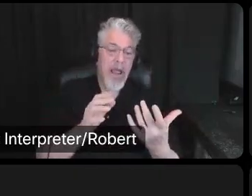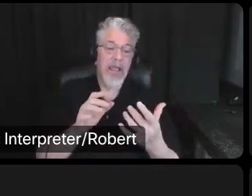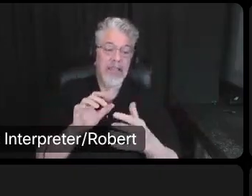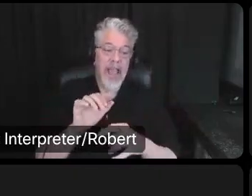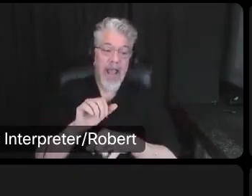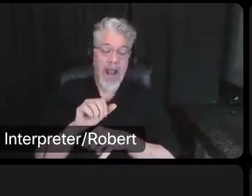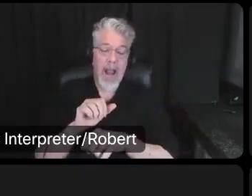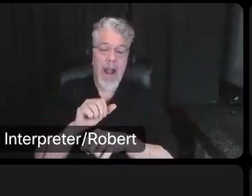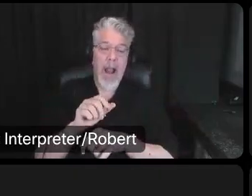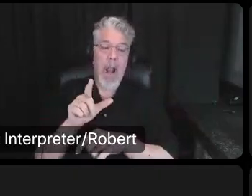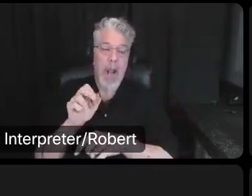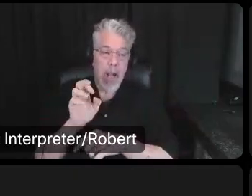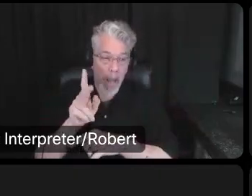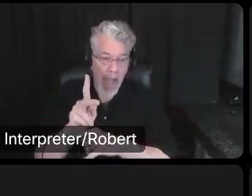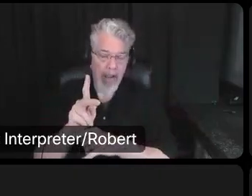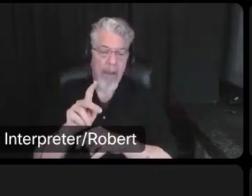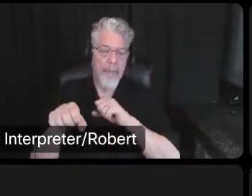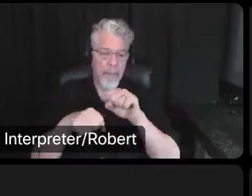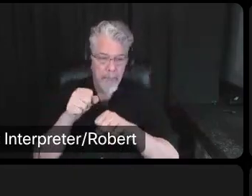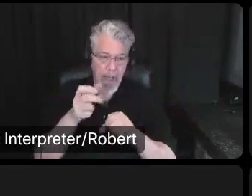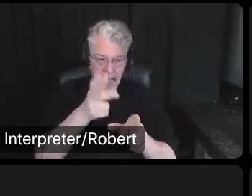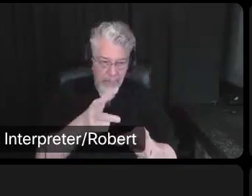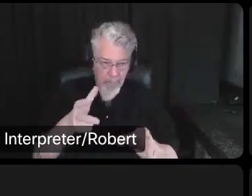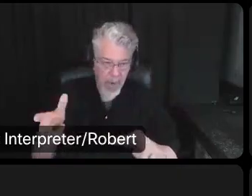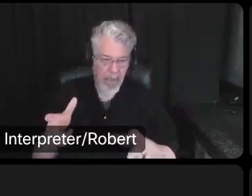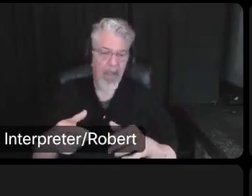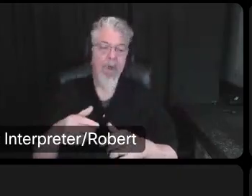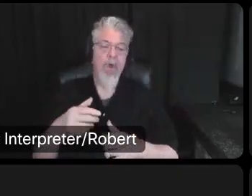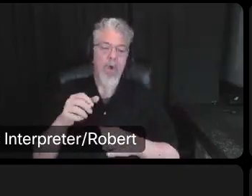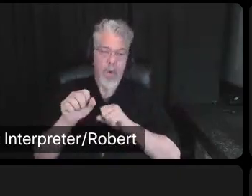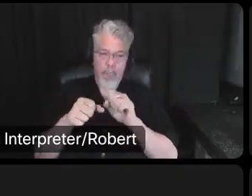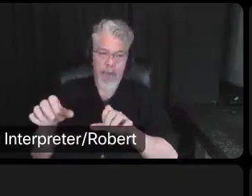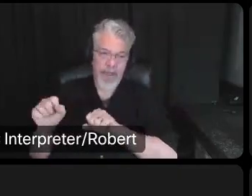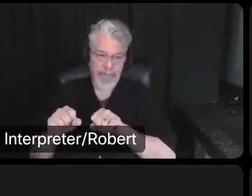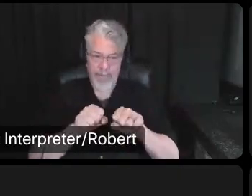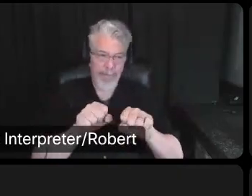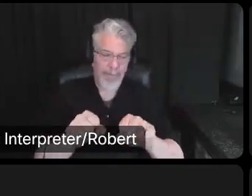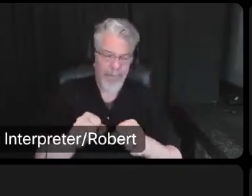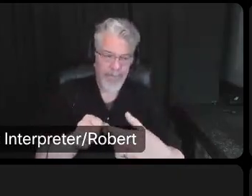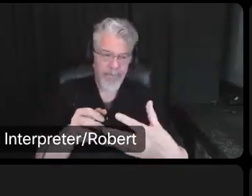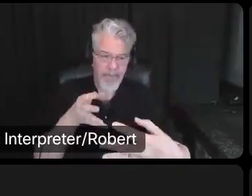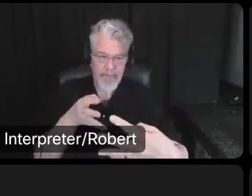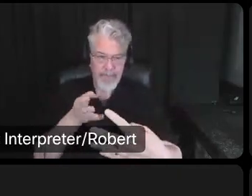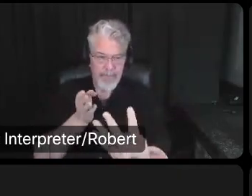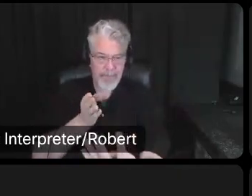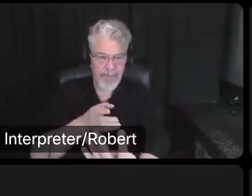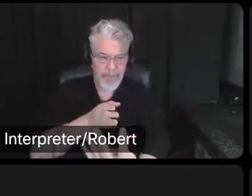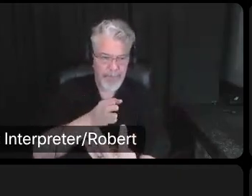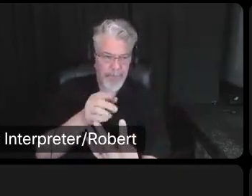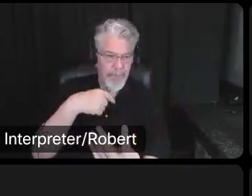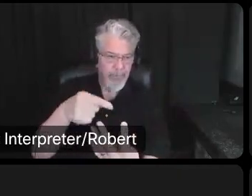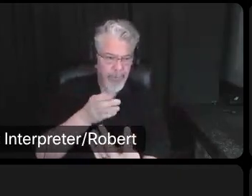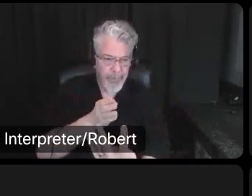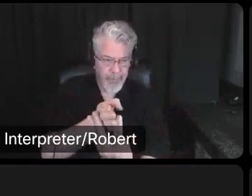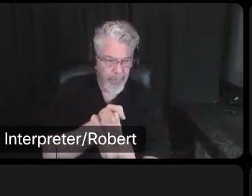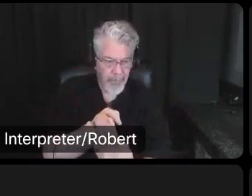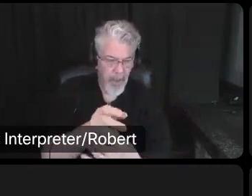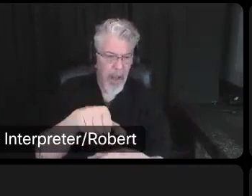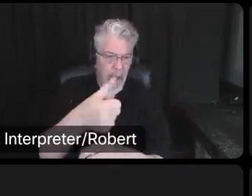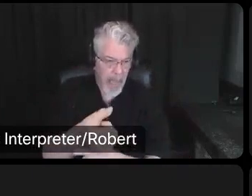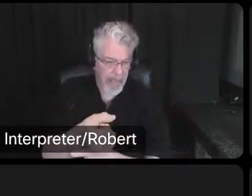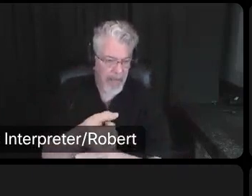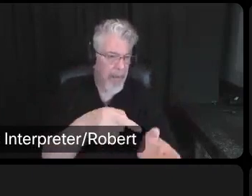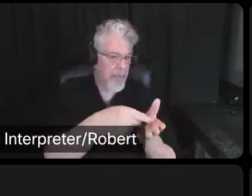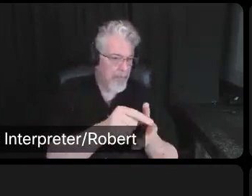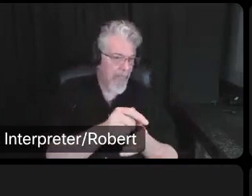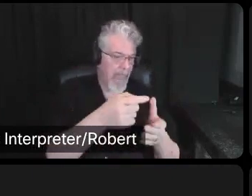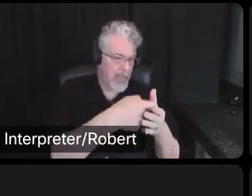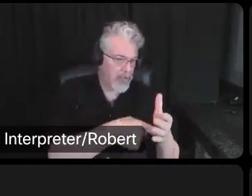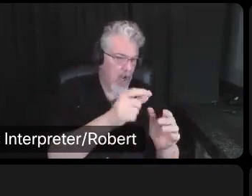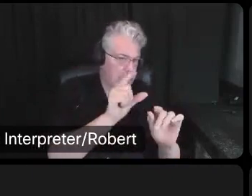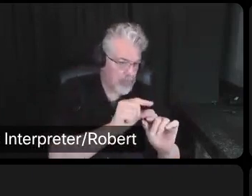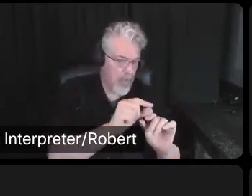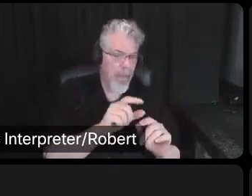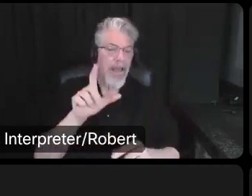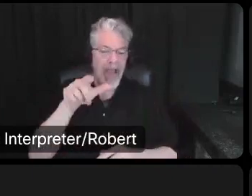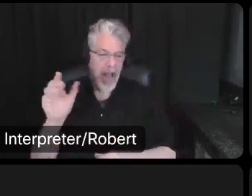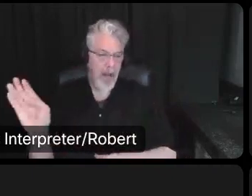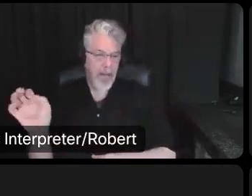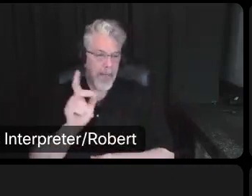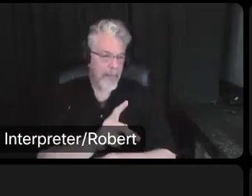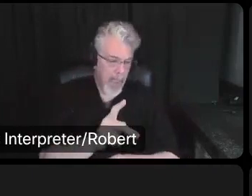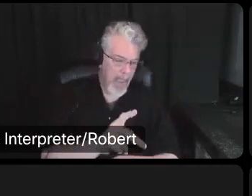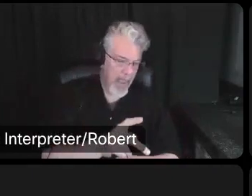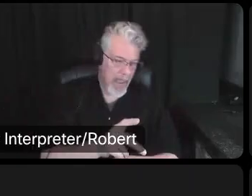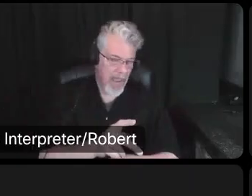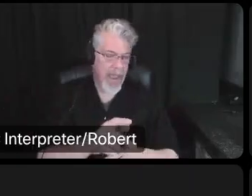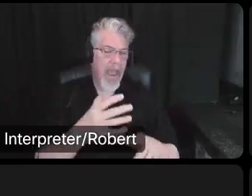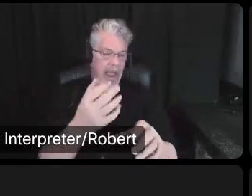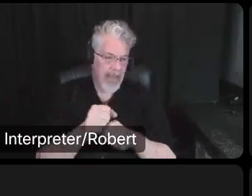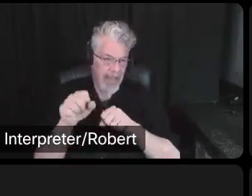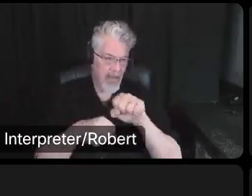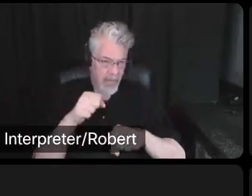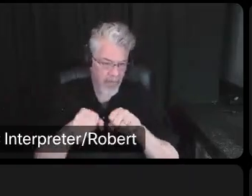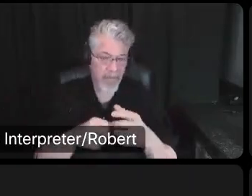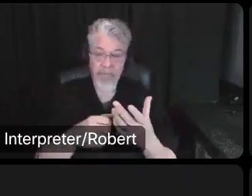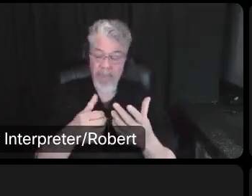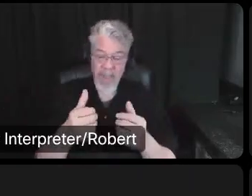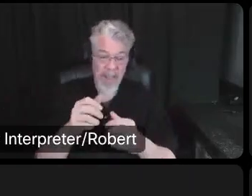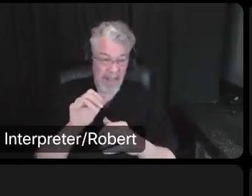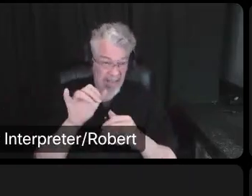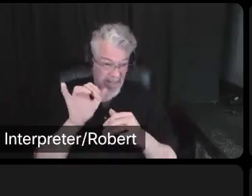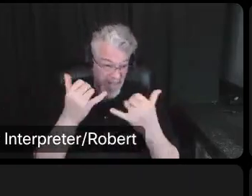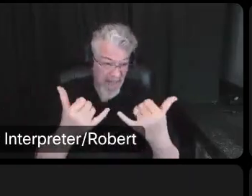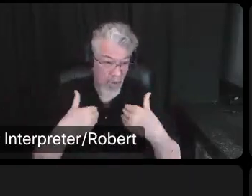Bike parking lot, where you could wheel your bike in to a slot, lock the wheel, pay a small fee, and then come back at a later time, and then retrieve your bike. Do any of those currently exist downtown?